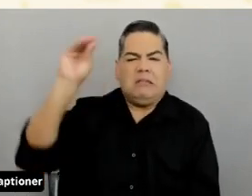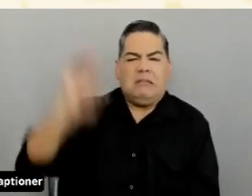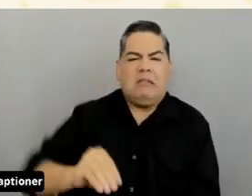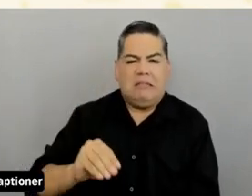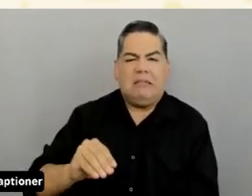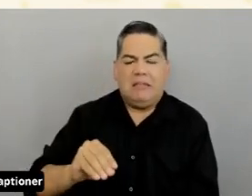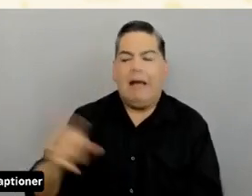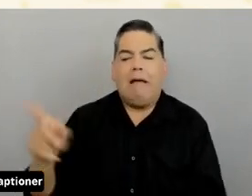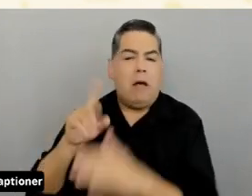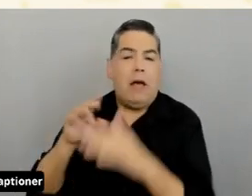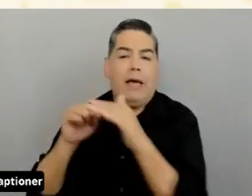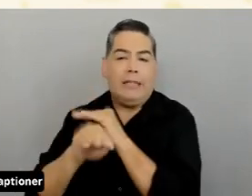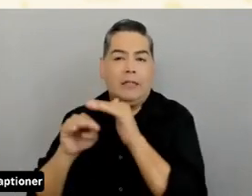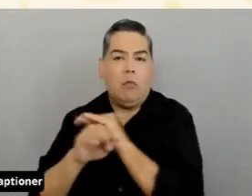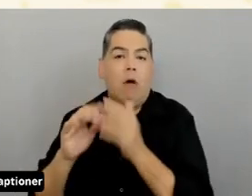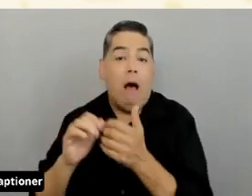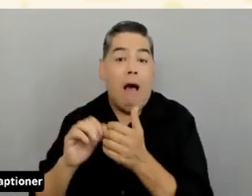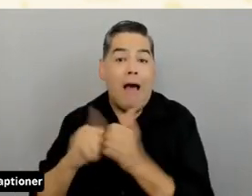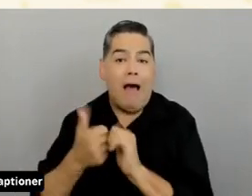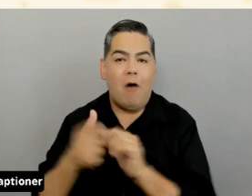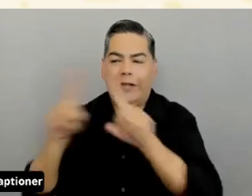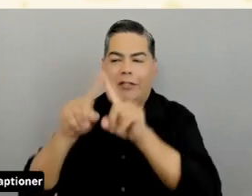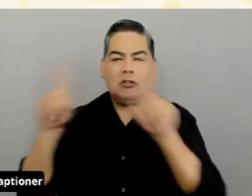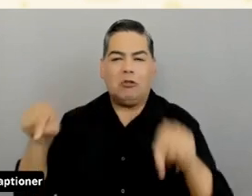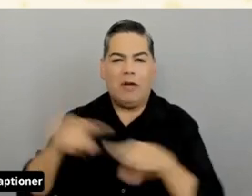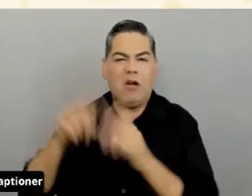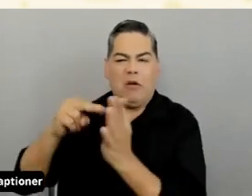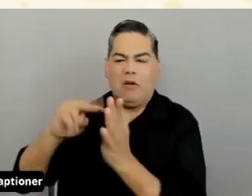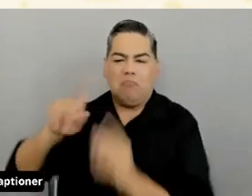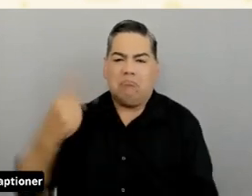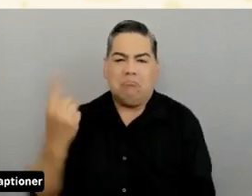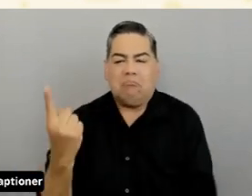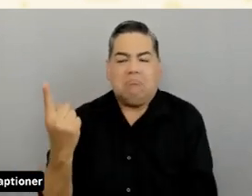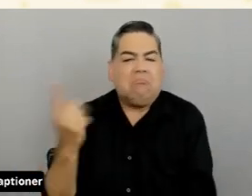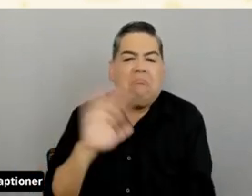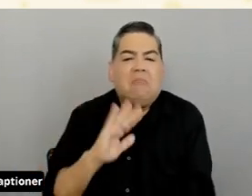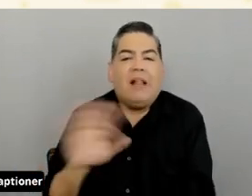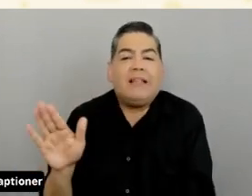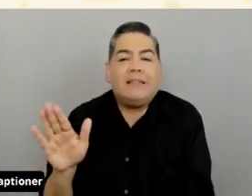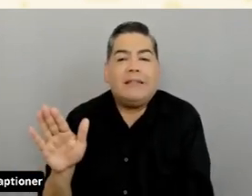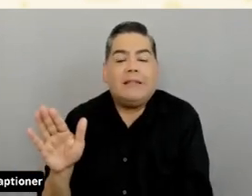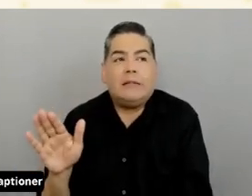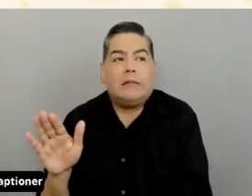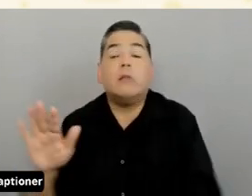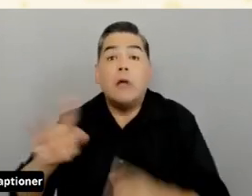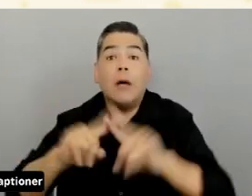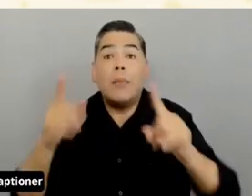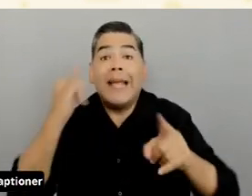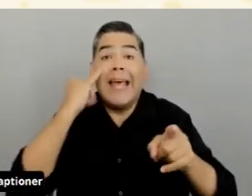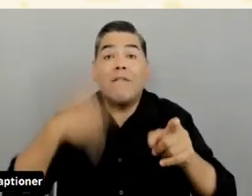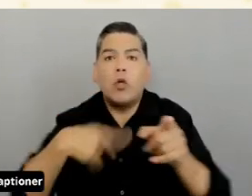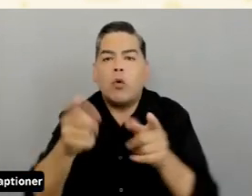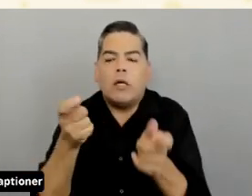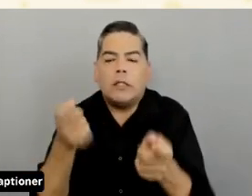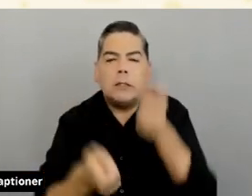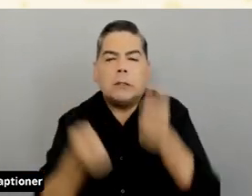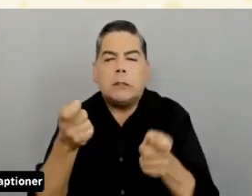accessible by the screen reader alone. But what happens when you customize a component,